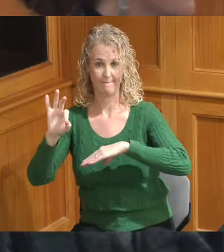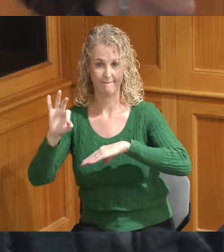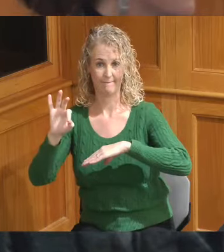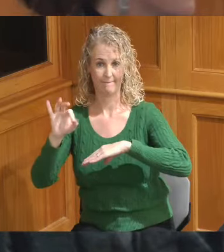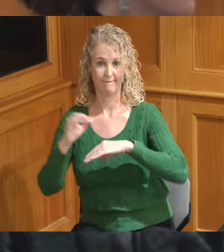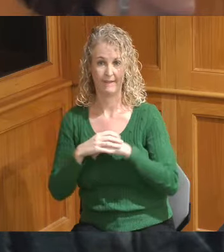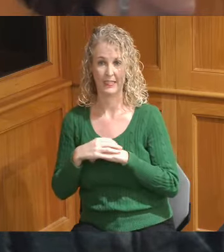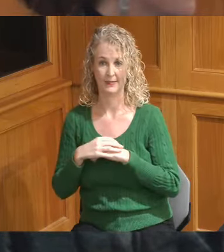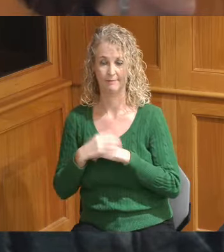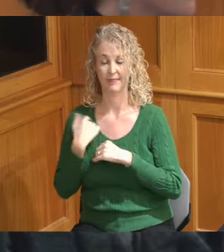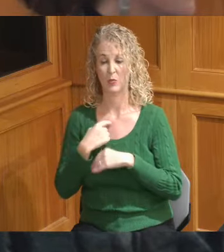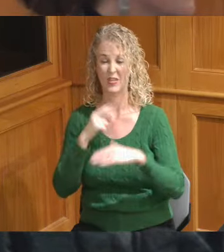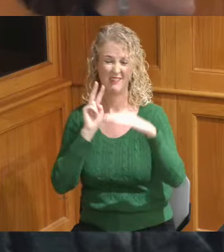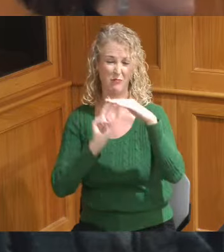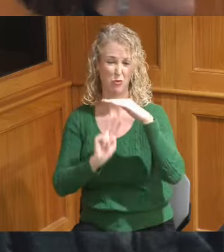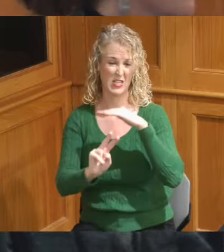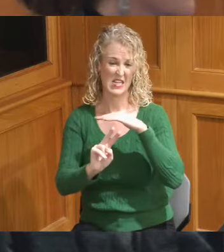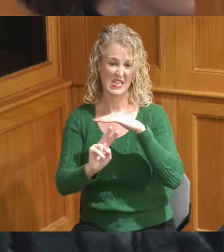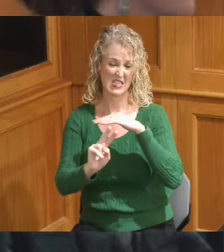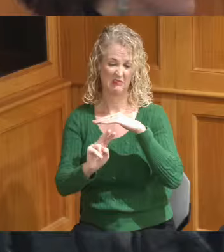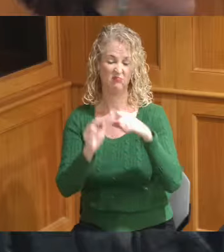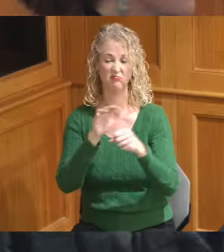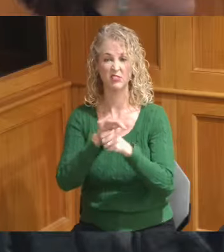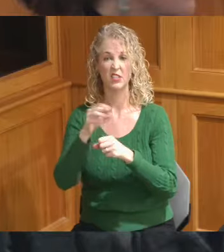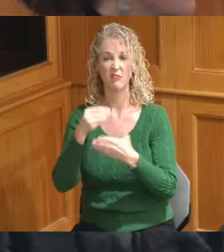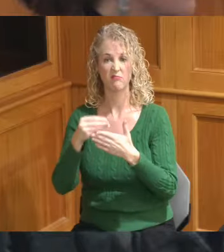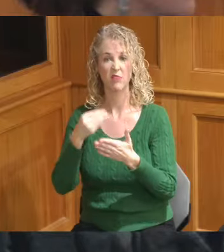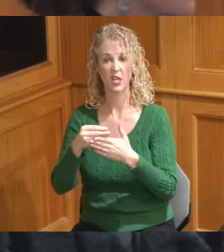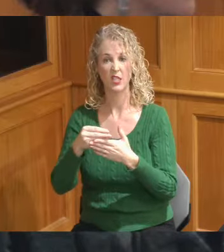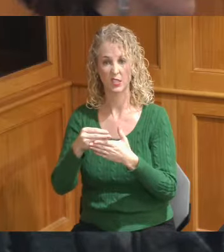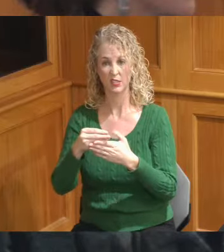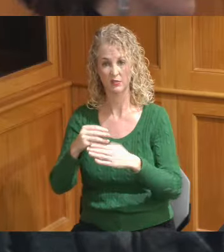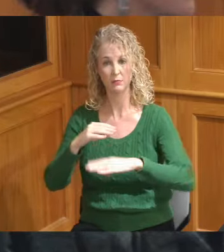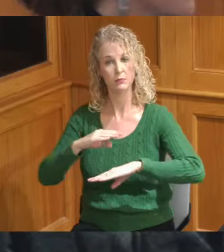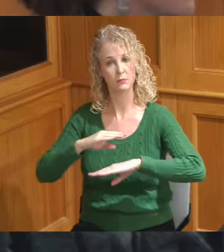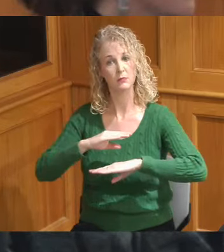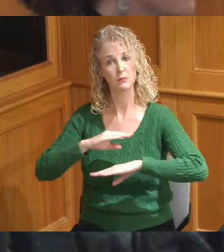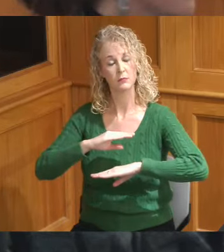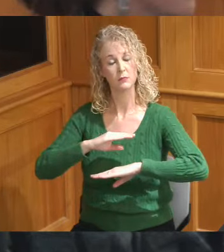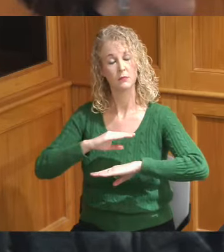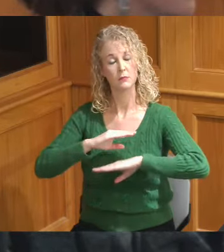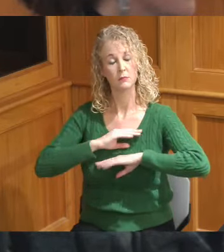that is anticipated to generate enough revenue that is determined to be needed to fund the